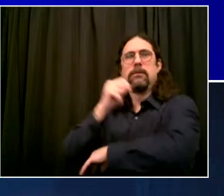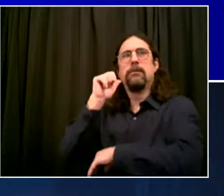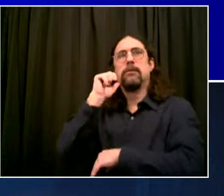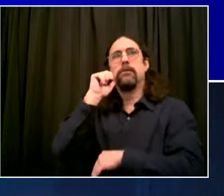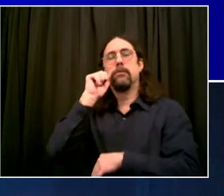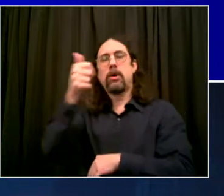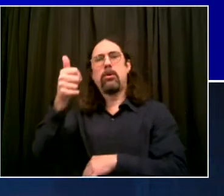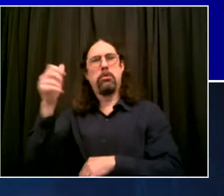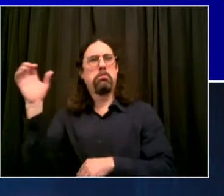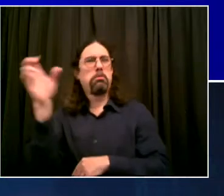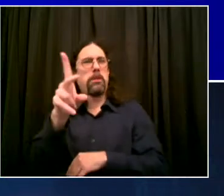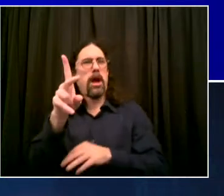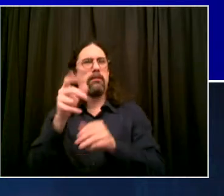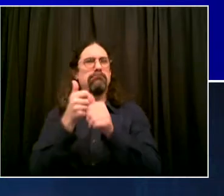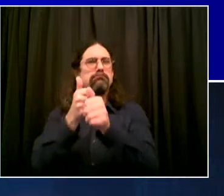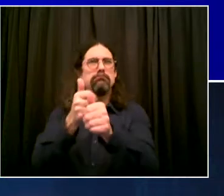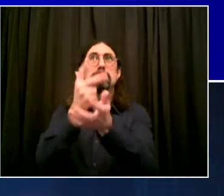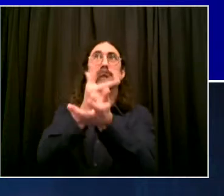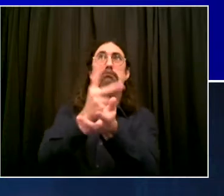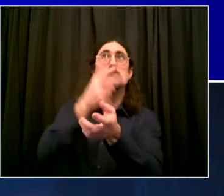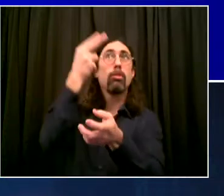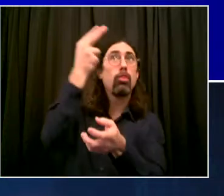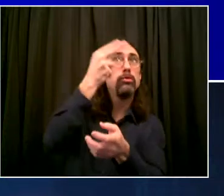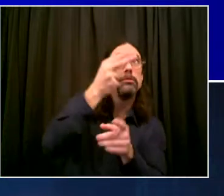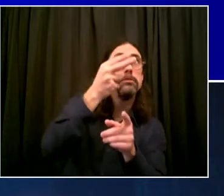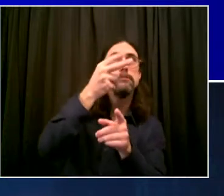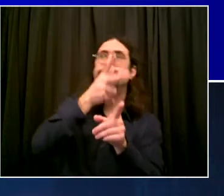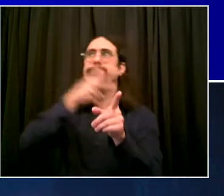SURE PEOPLE GET THE APPEARED ALTERNATE SIDE PARKING SUSPSPENDED WE